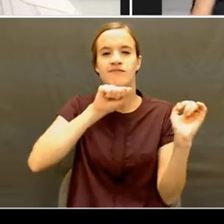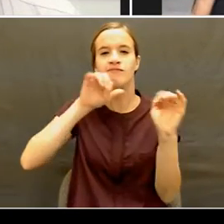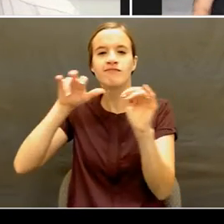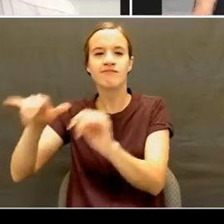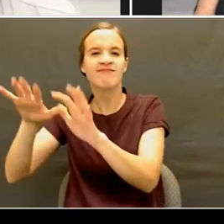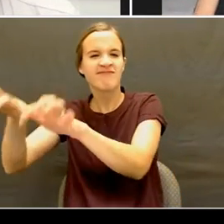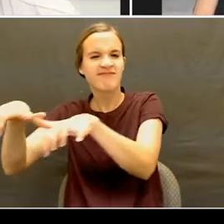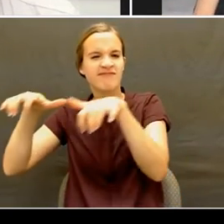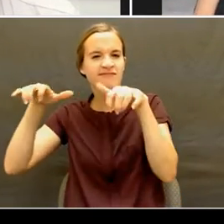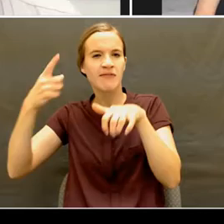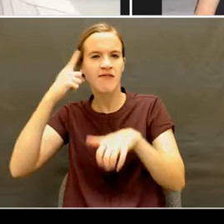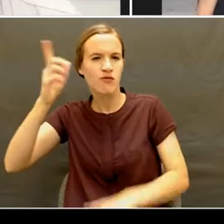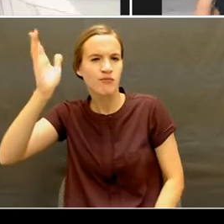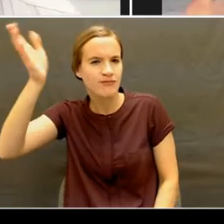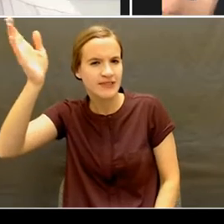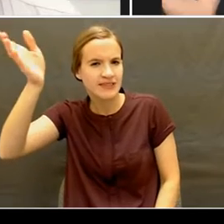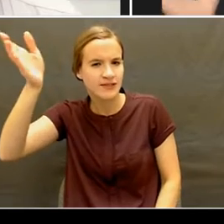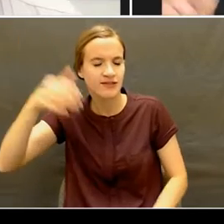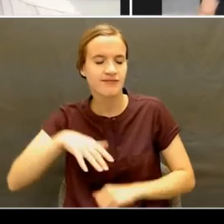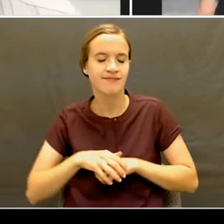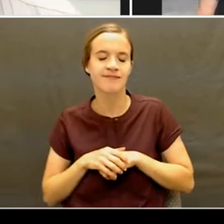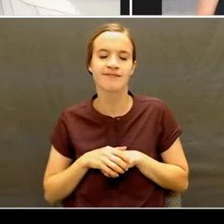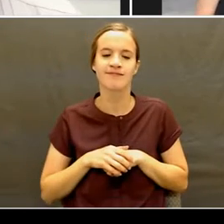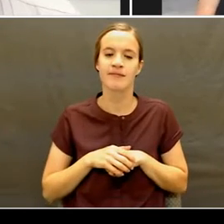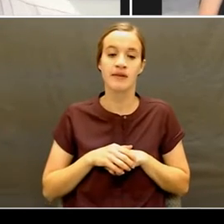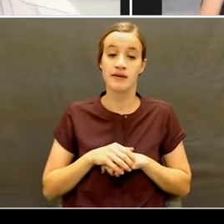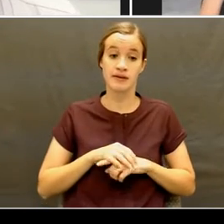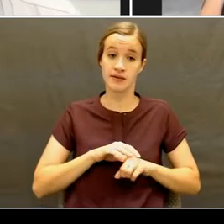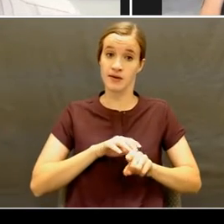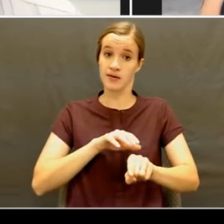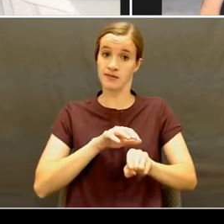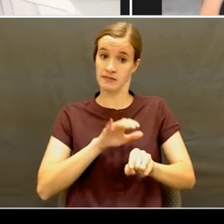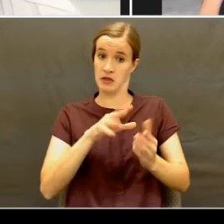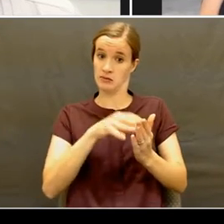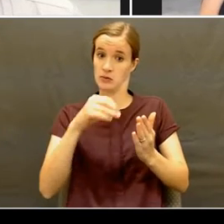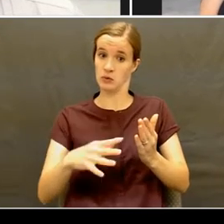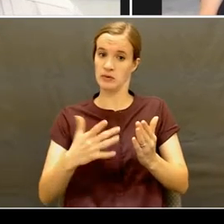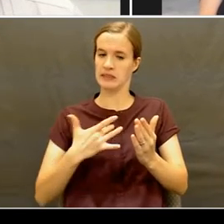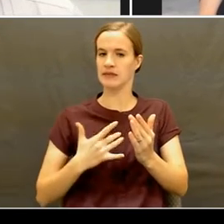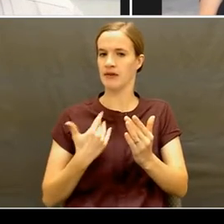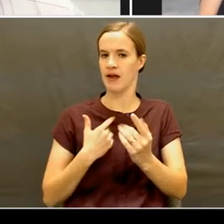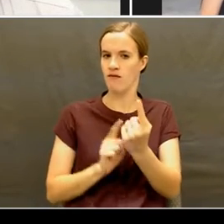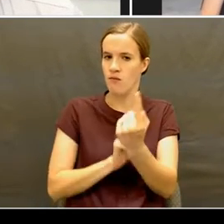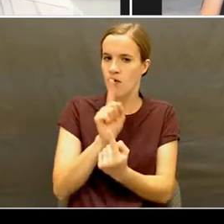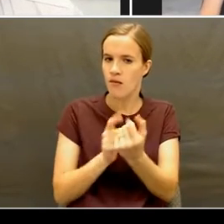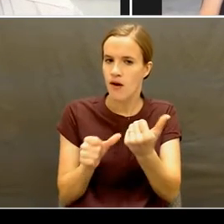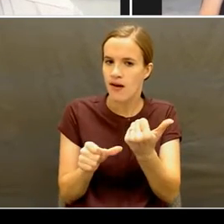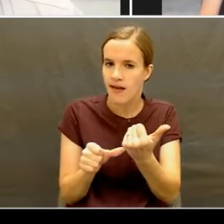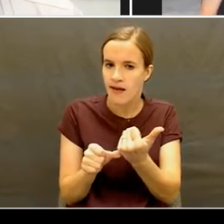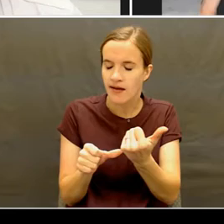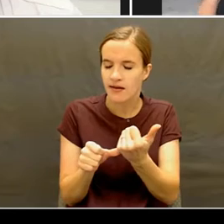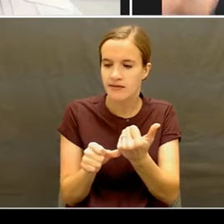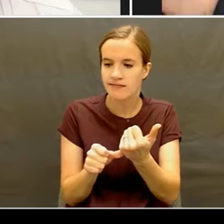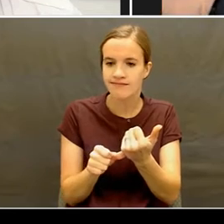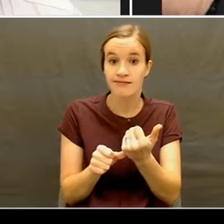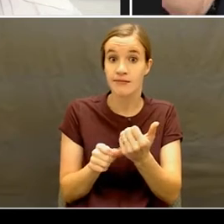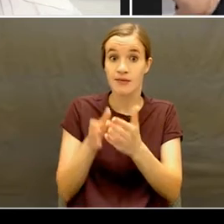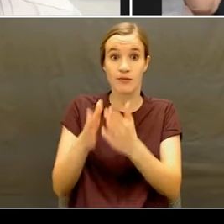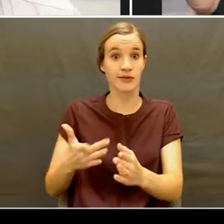because I was a one-on-one person with him. His one-on-one was sick so I took over that week for